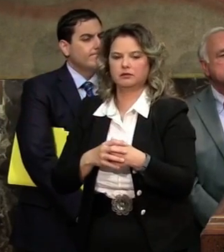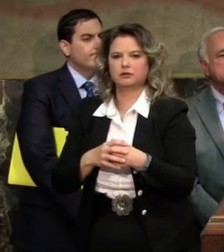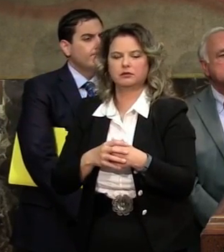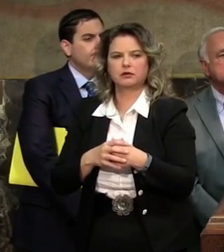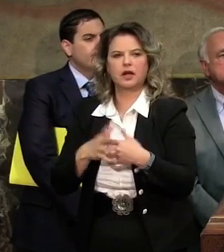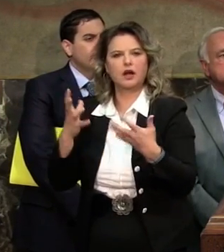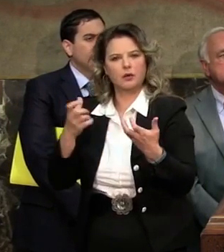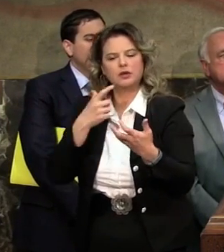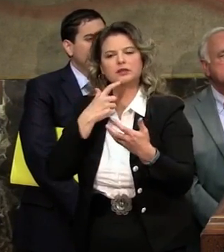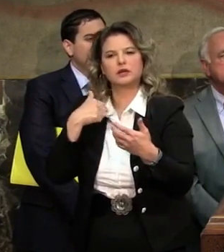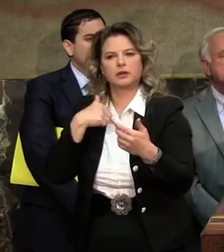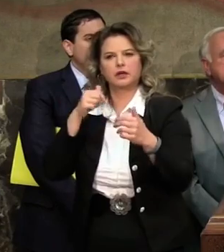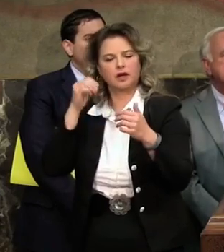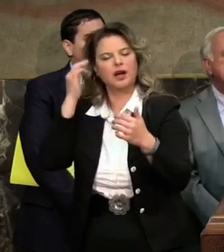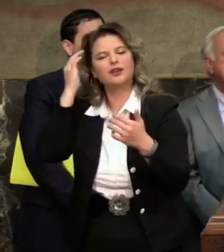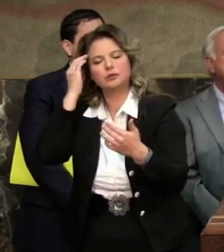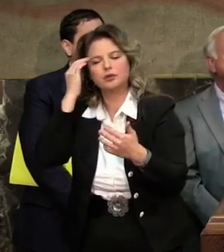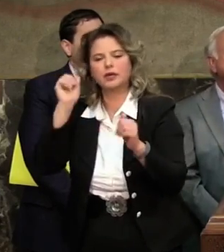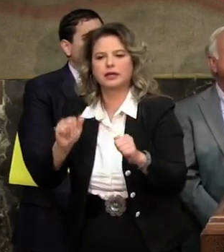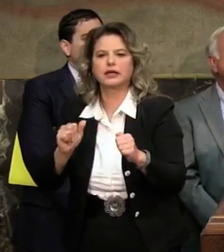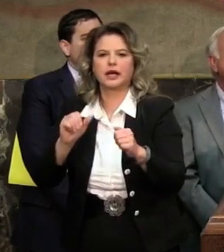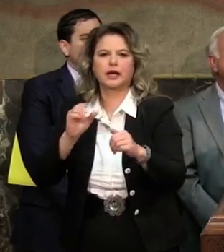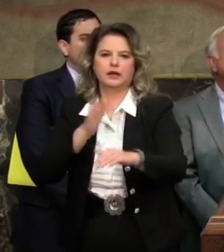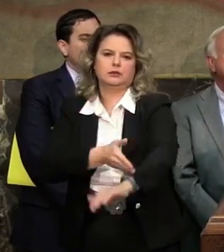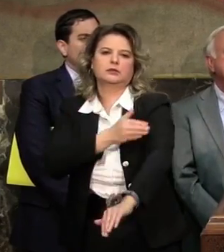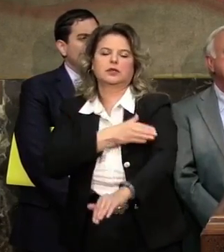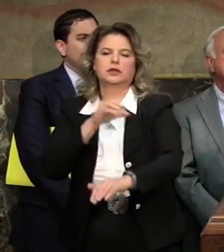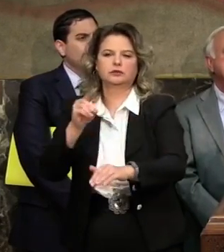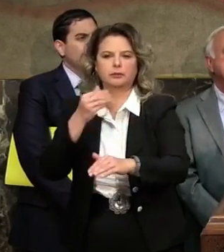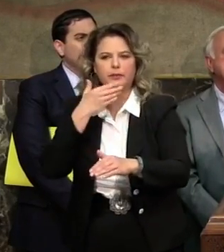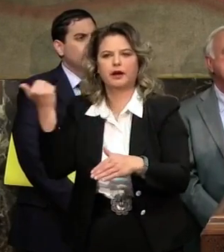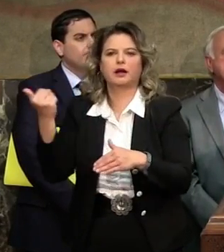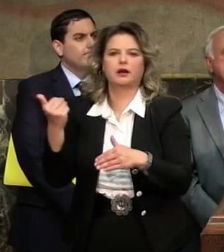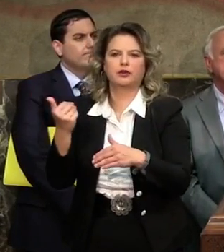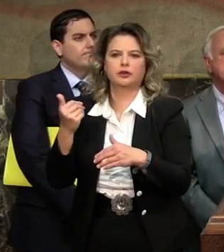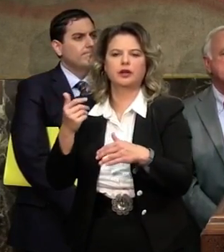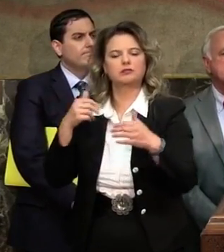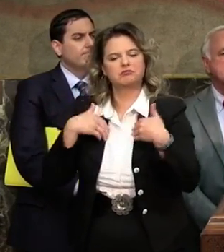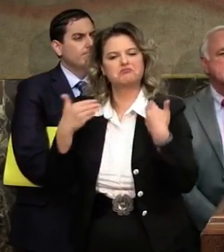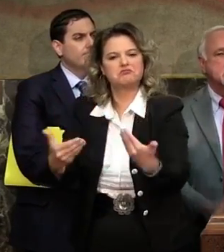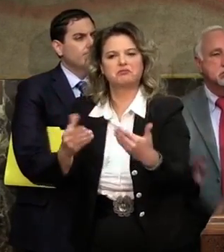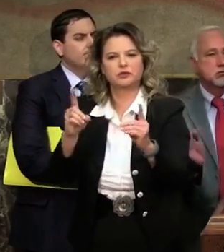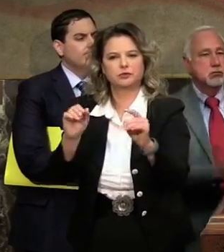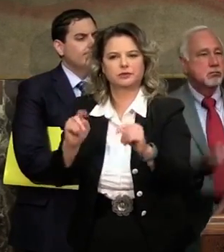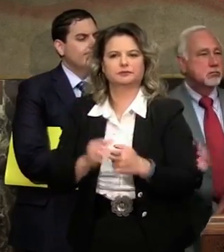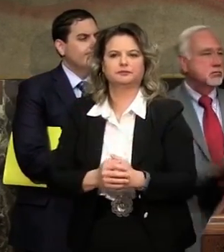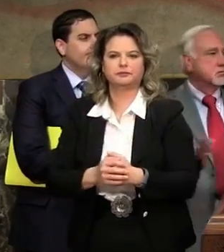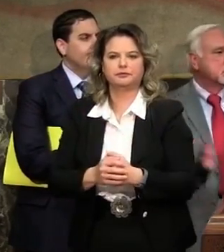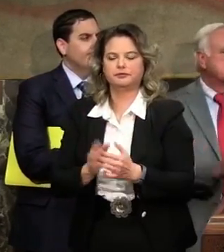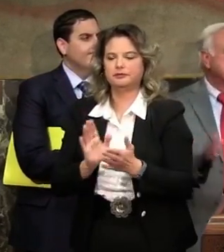can do better we know we need to do better now let's go do better